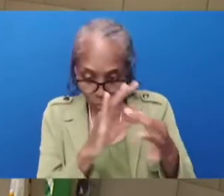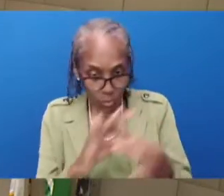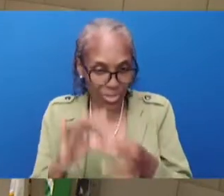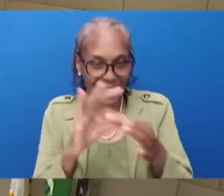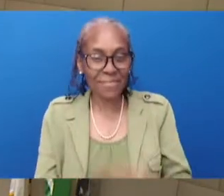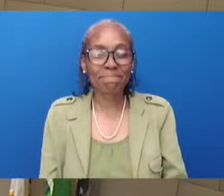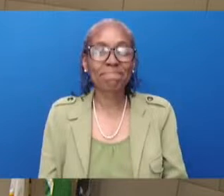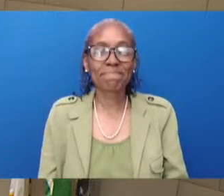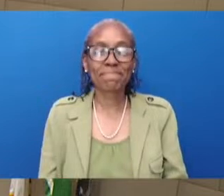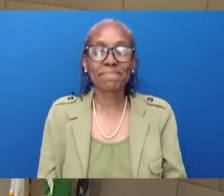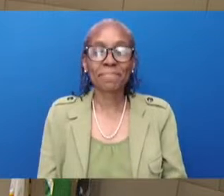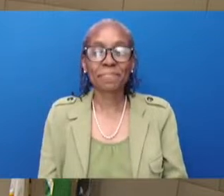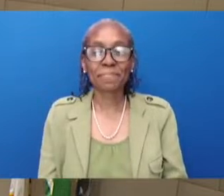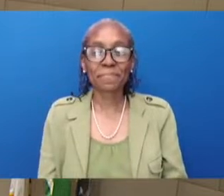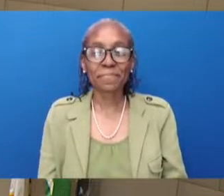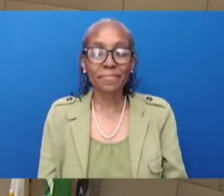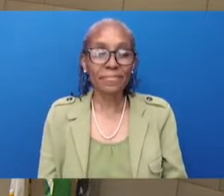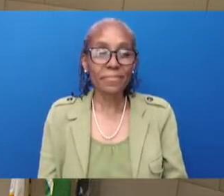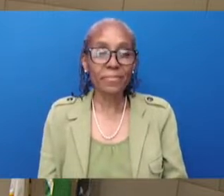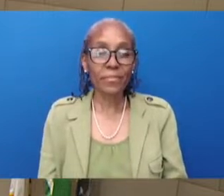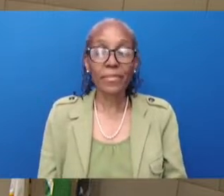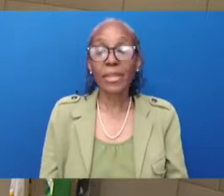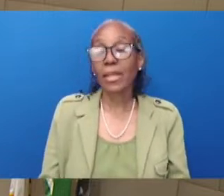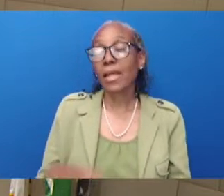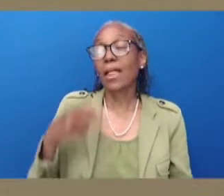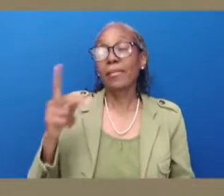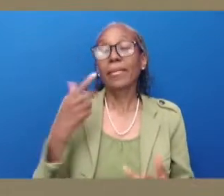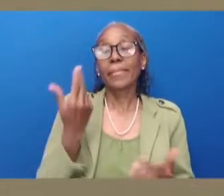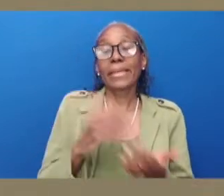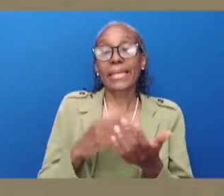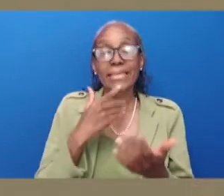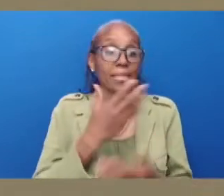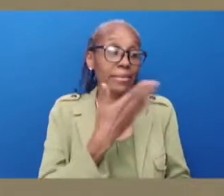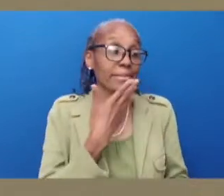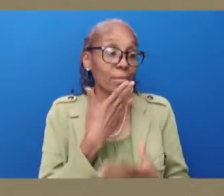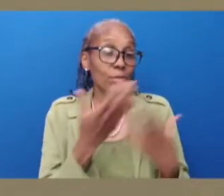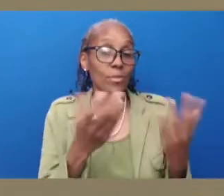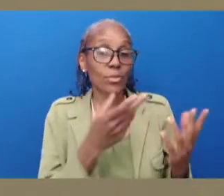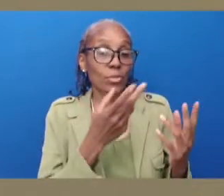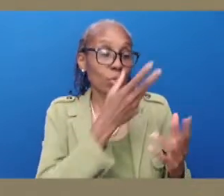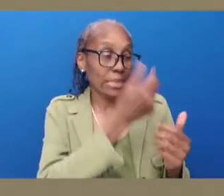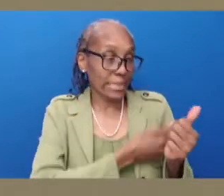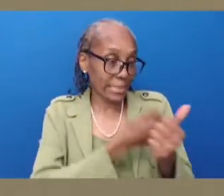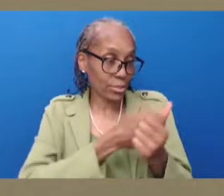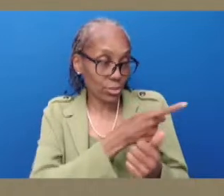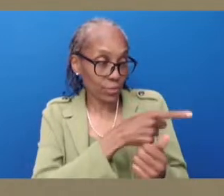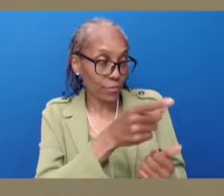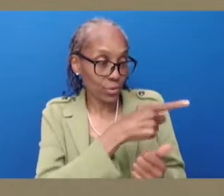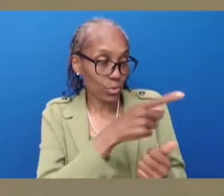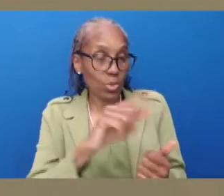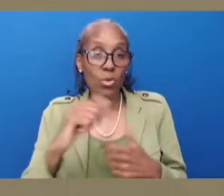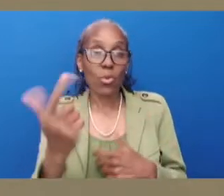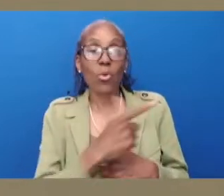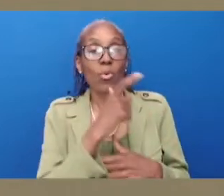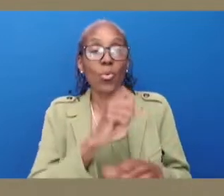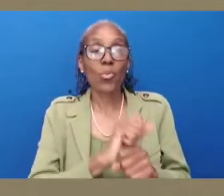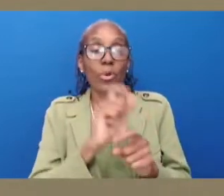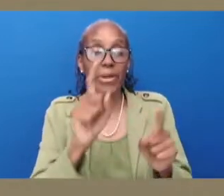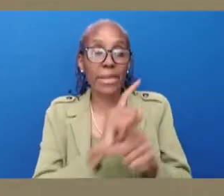WORK, THANK YOU FOR KEEPING US